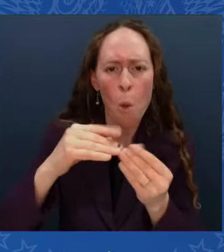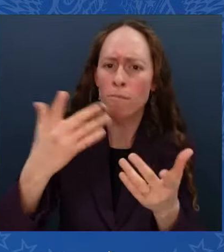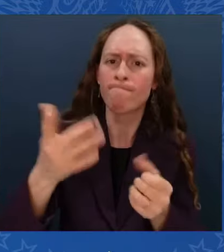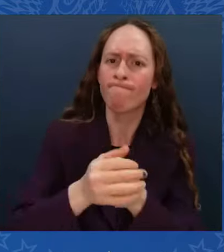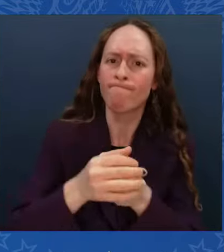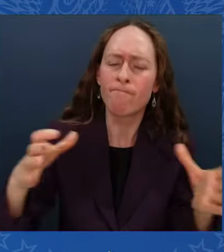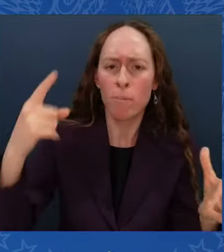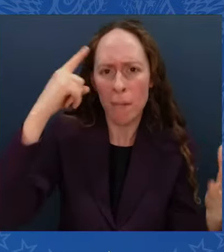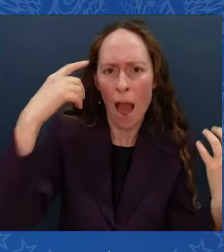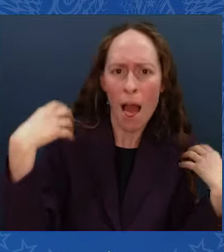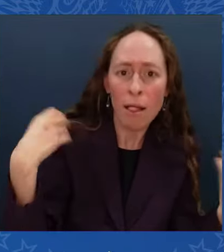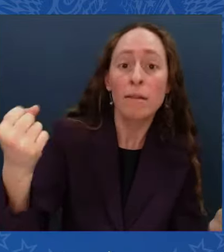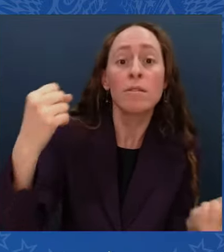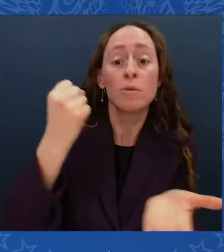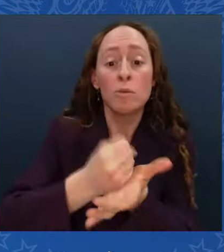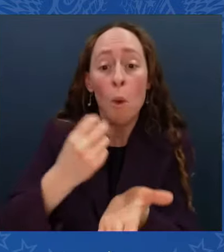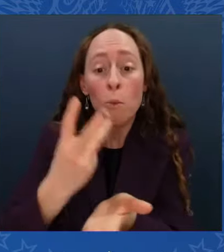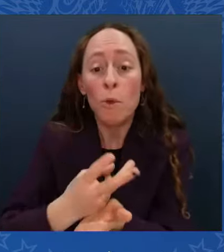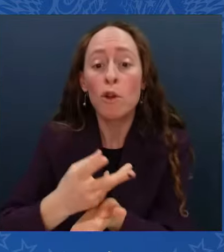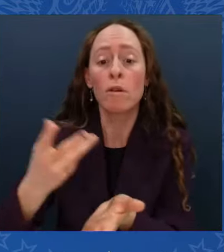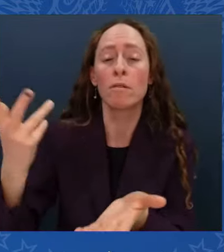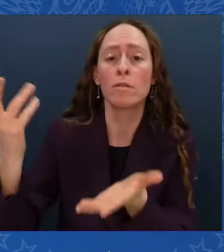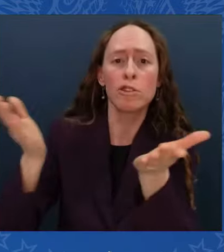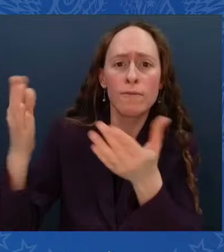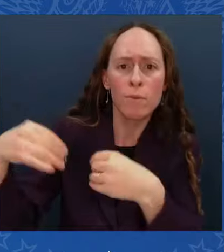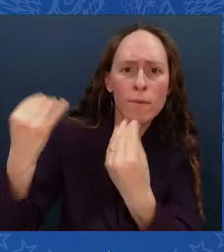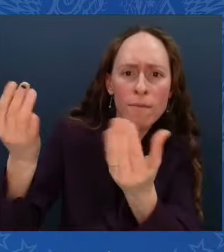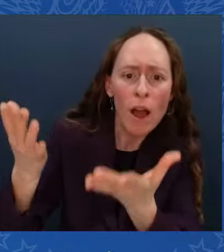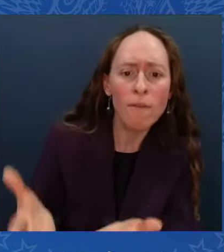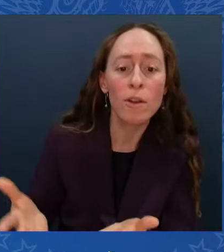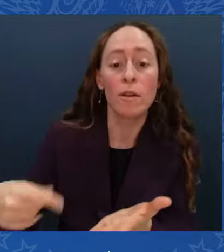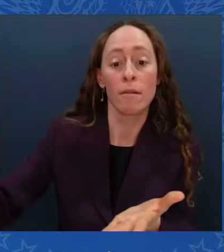young people will be able to pursue these professions that save lives.